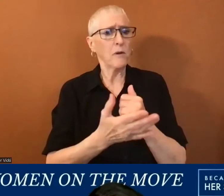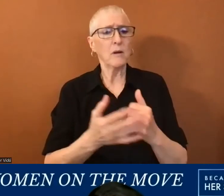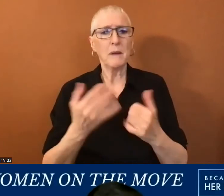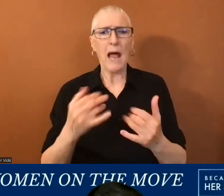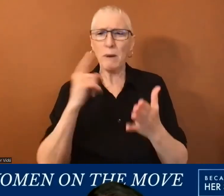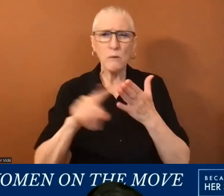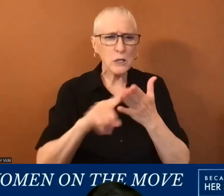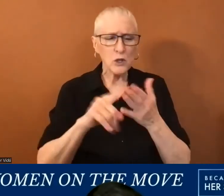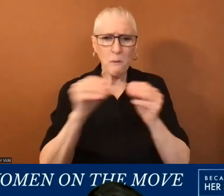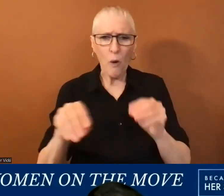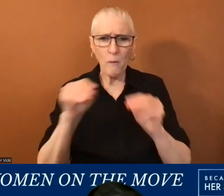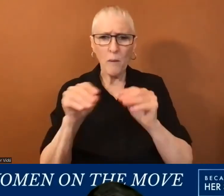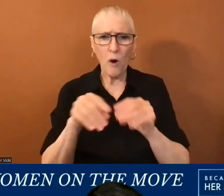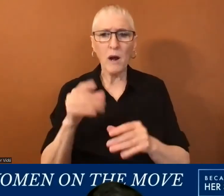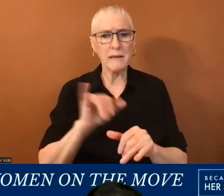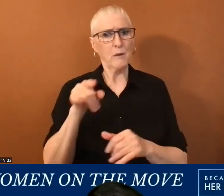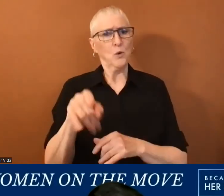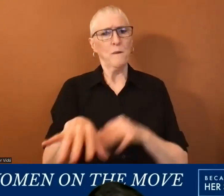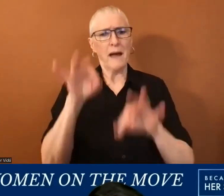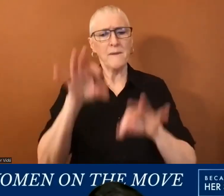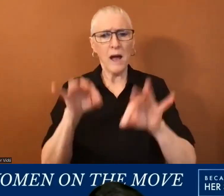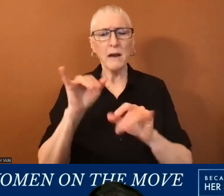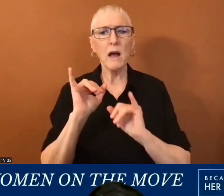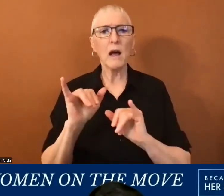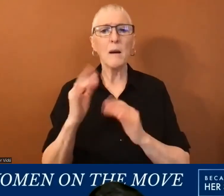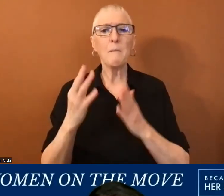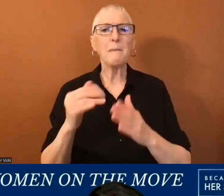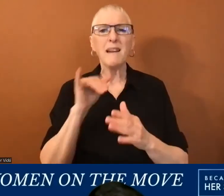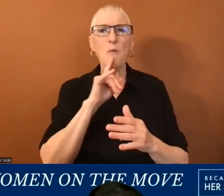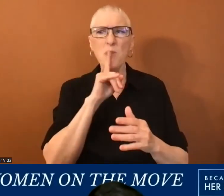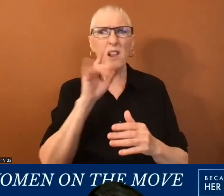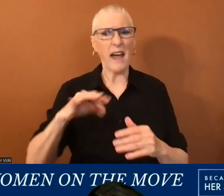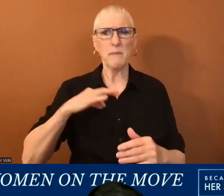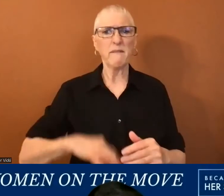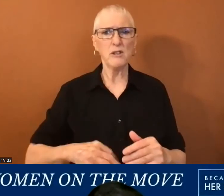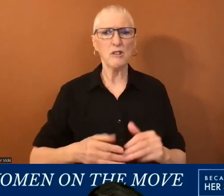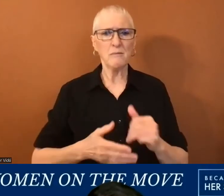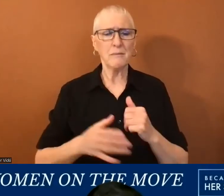like what you're doing, you found out that maybe they weren't as helpful as they once were and